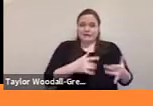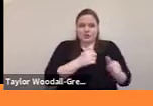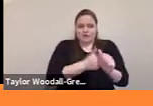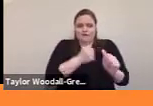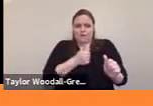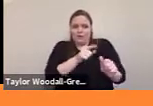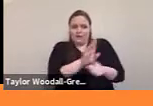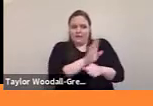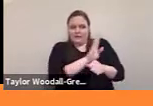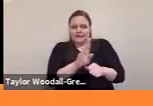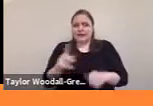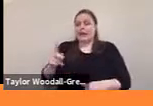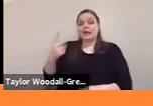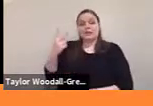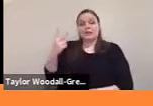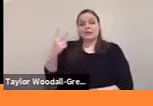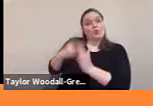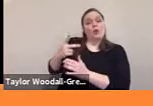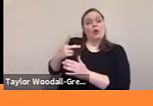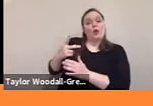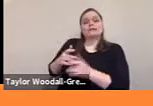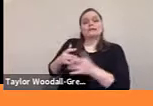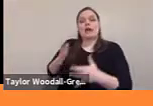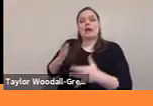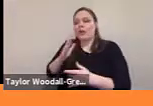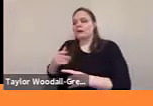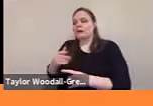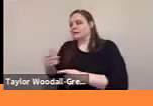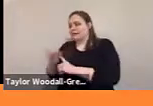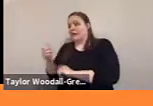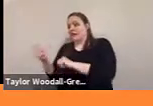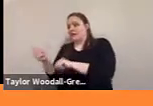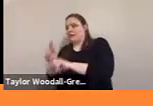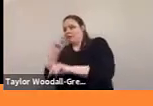others from doing business with it. And we all know how much word of mouth and reviews